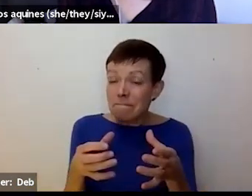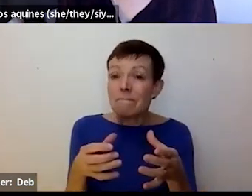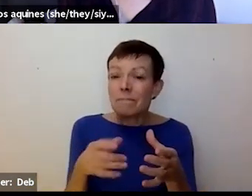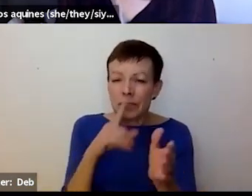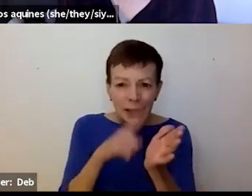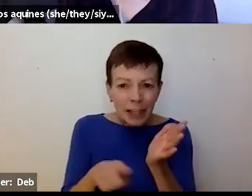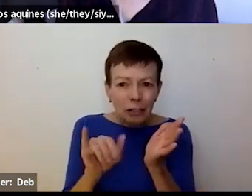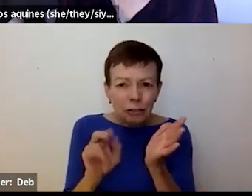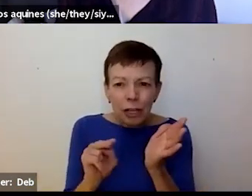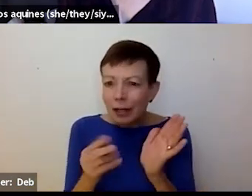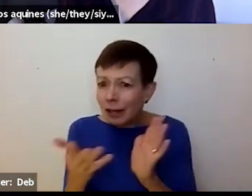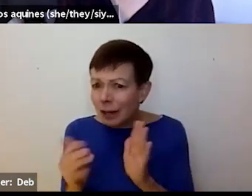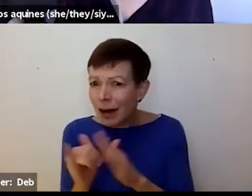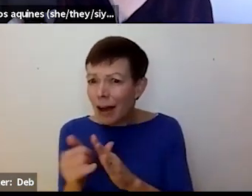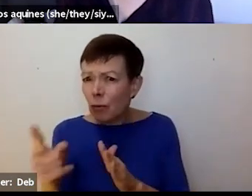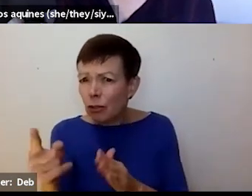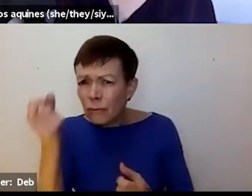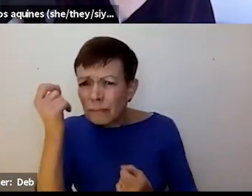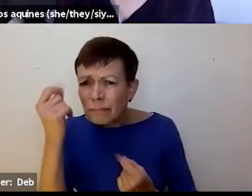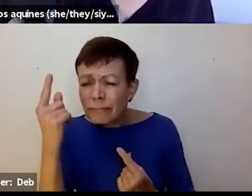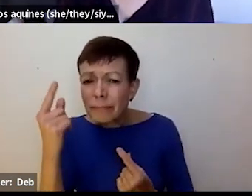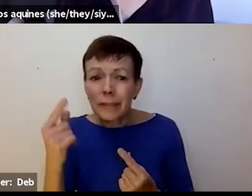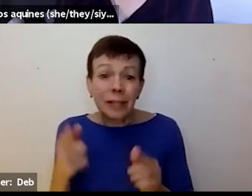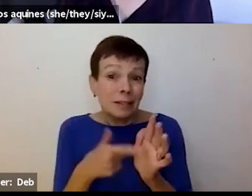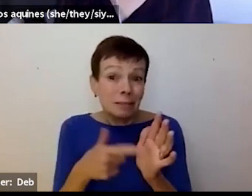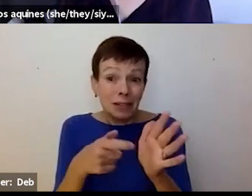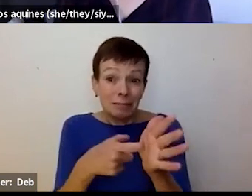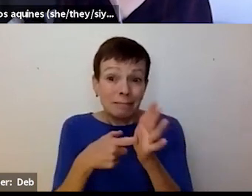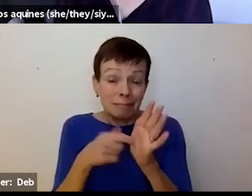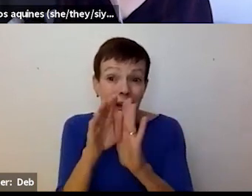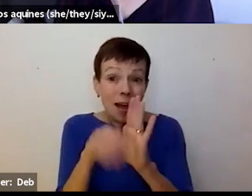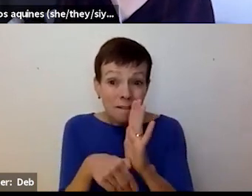we always I think it's like sometimes it can take up to a half an hour for everyone to check in and